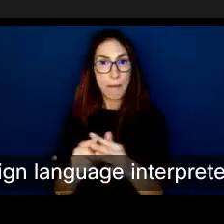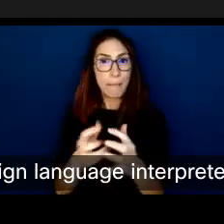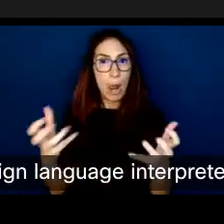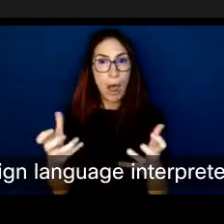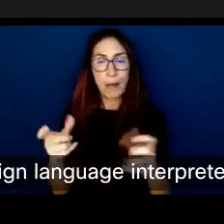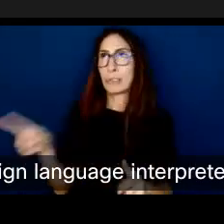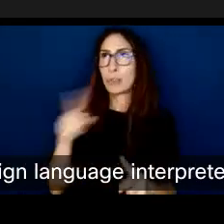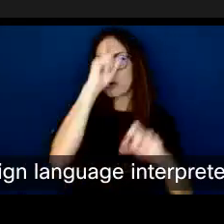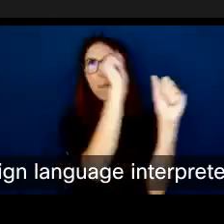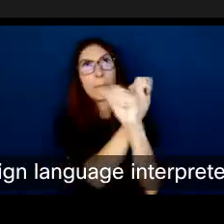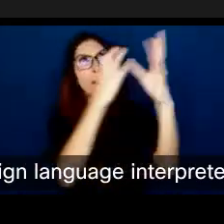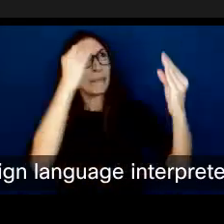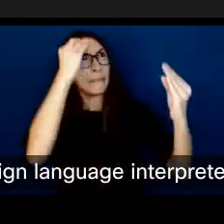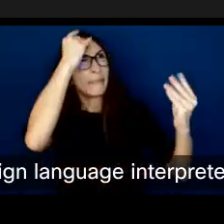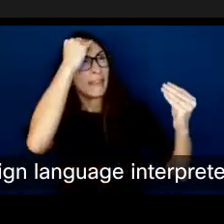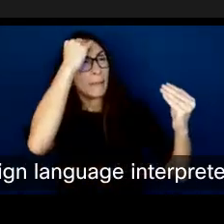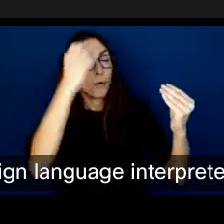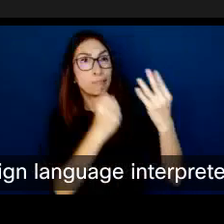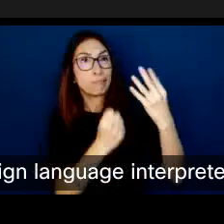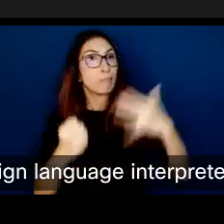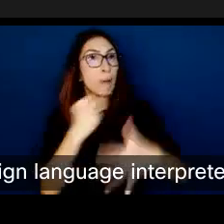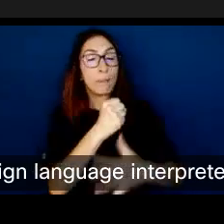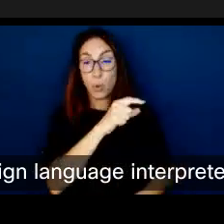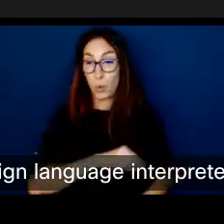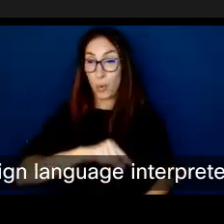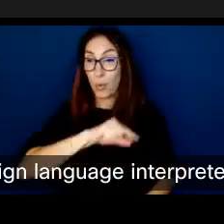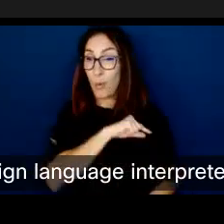is really very important and should be a priority as we're